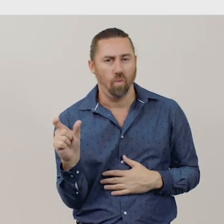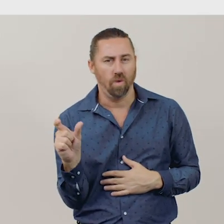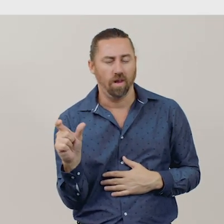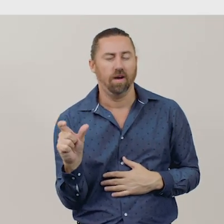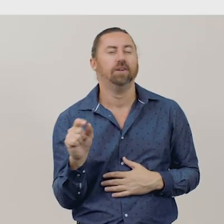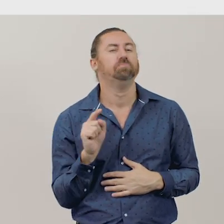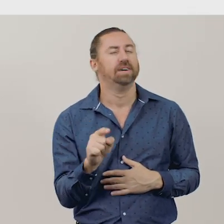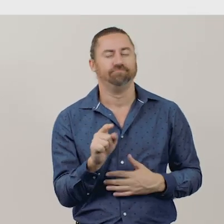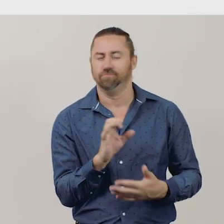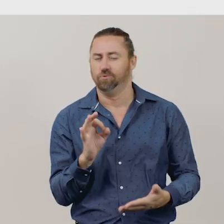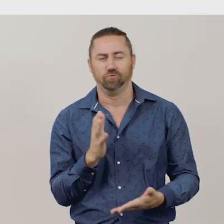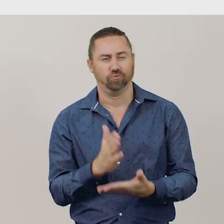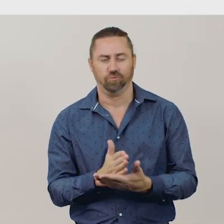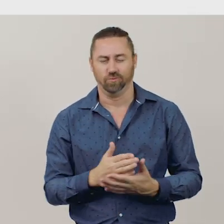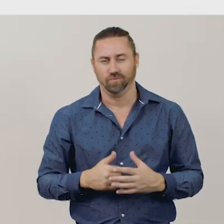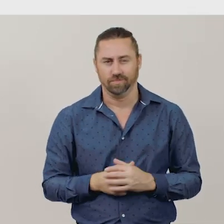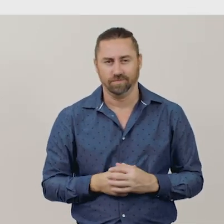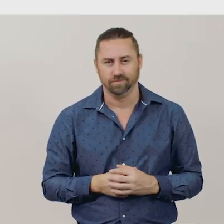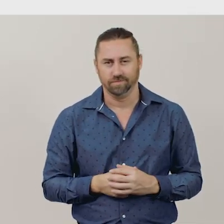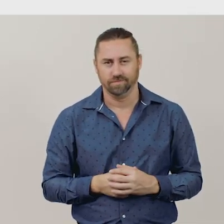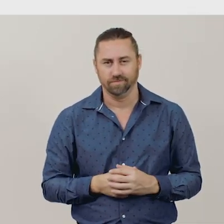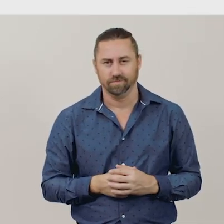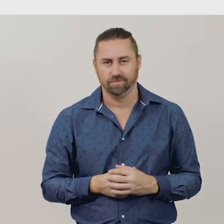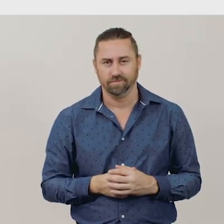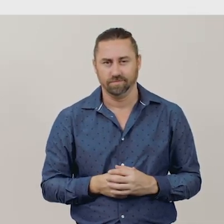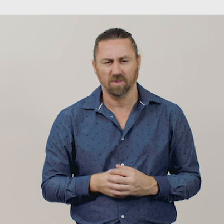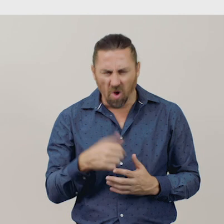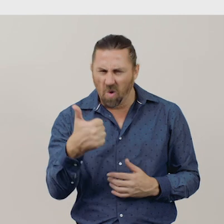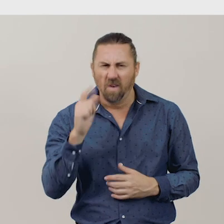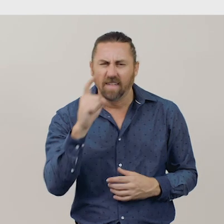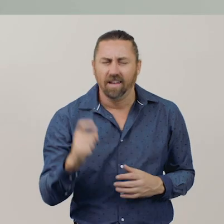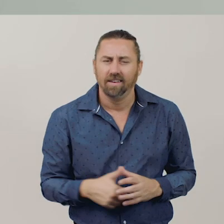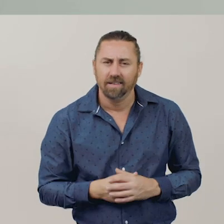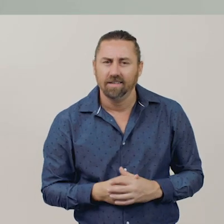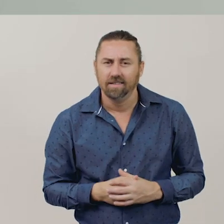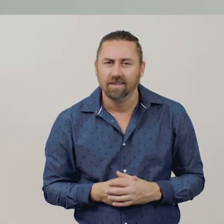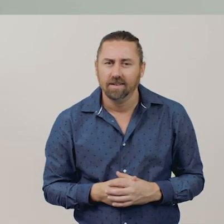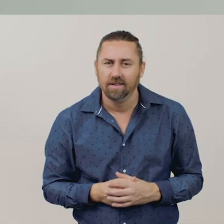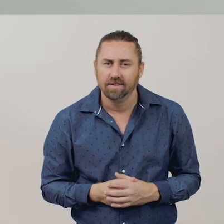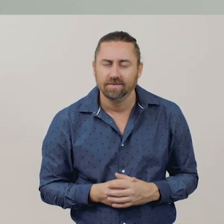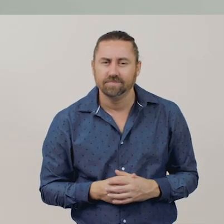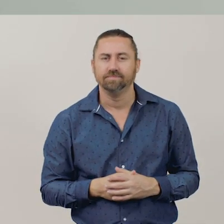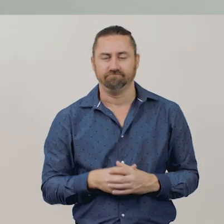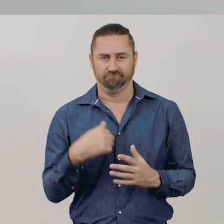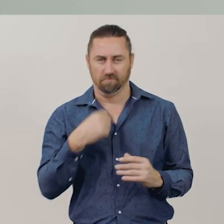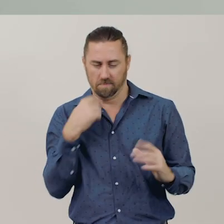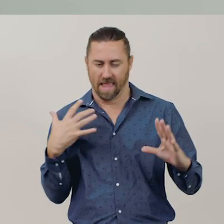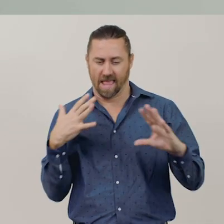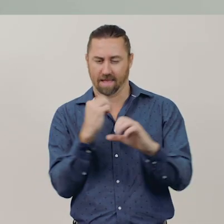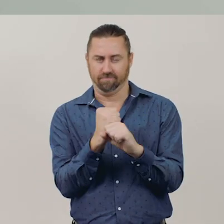So that statement is false. That was fun. Let’s go over what we've learnt today.